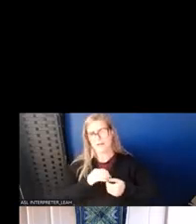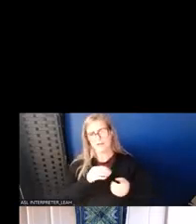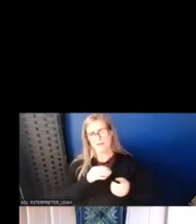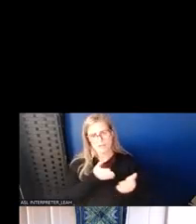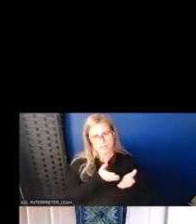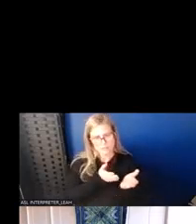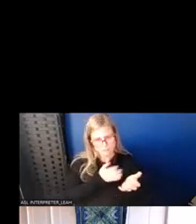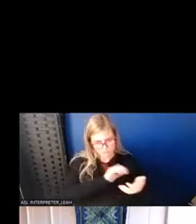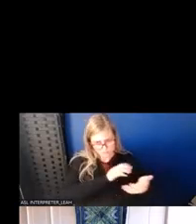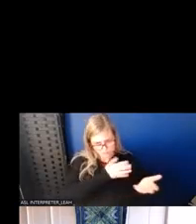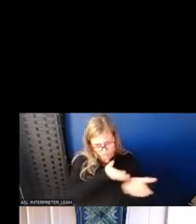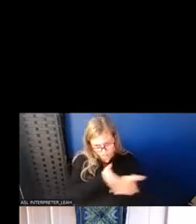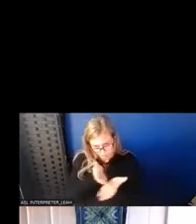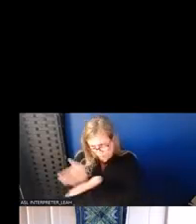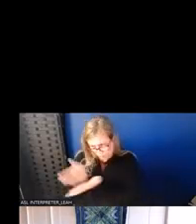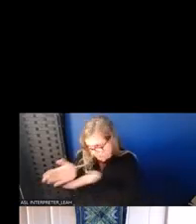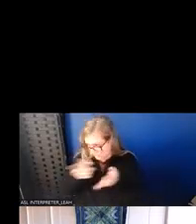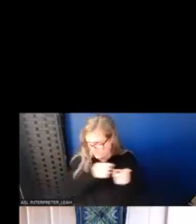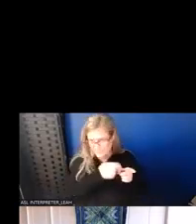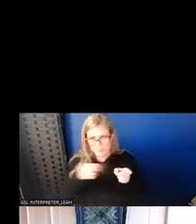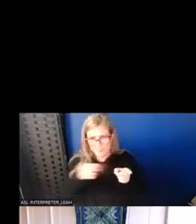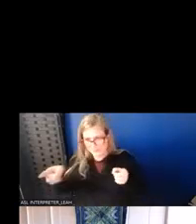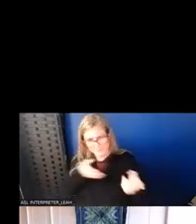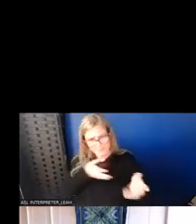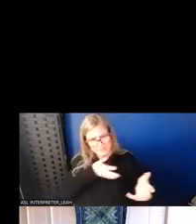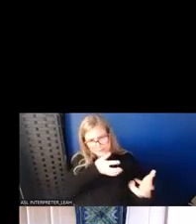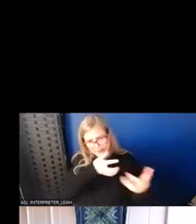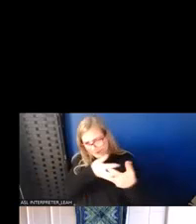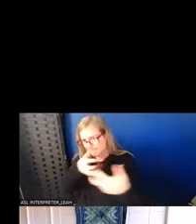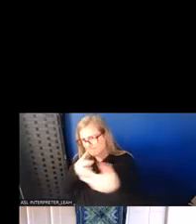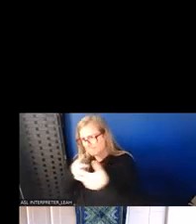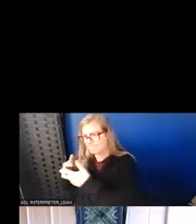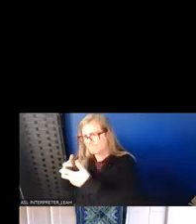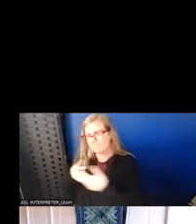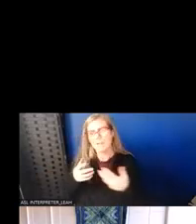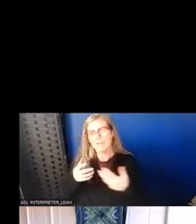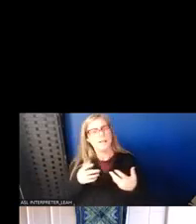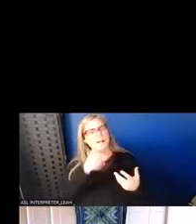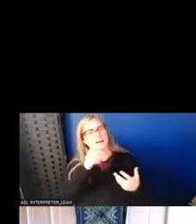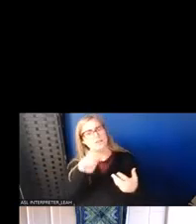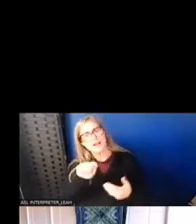really happening not just in our own fields, but also how wide is